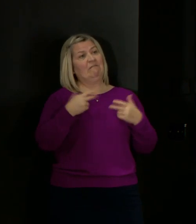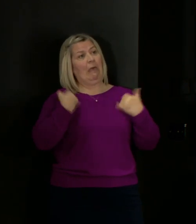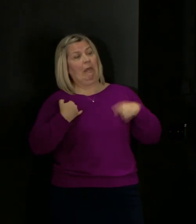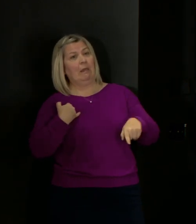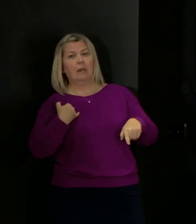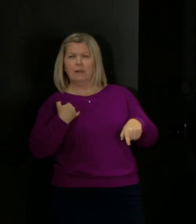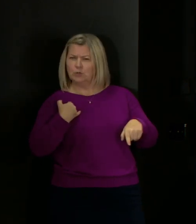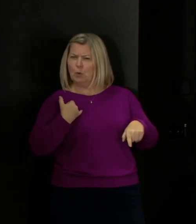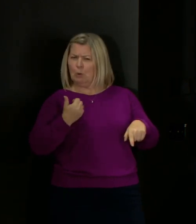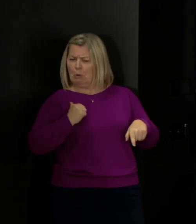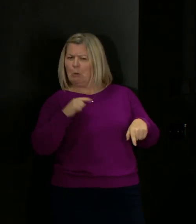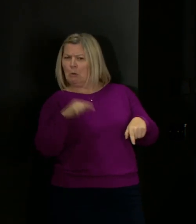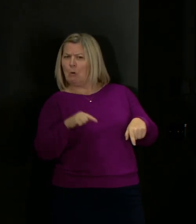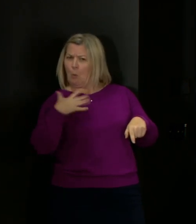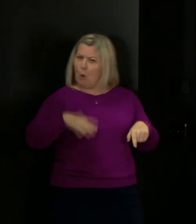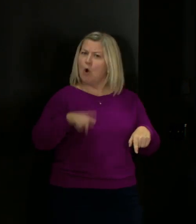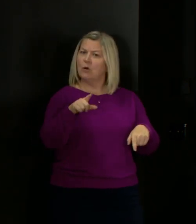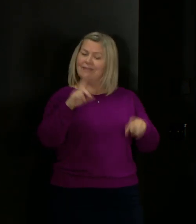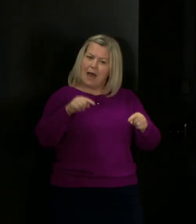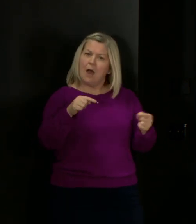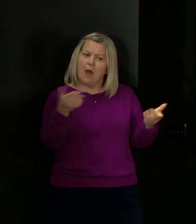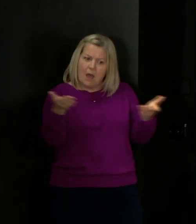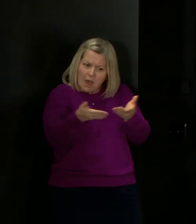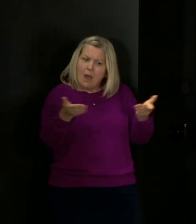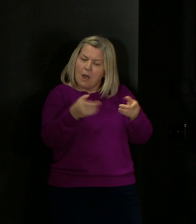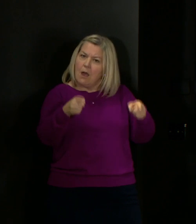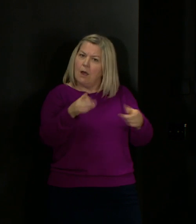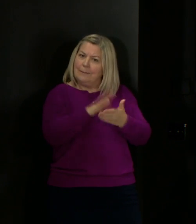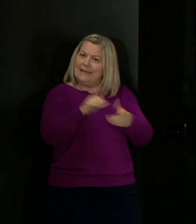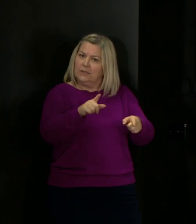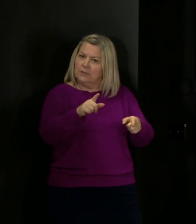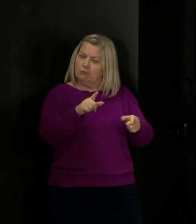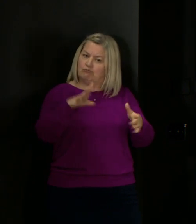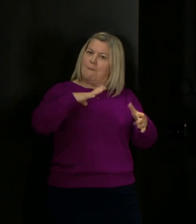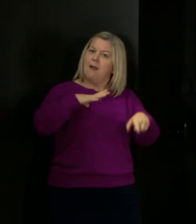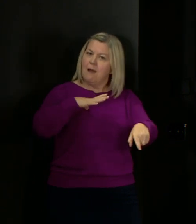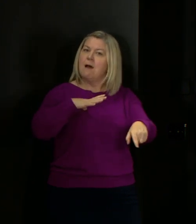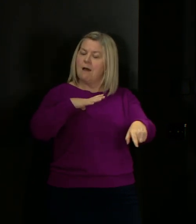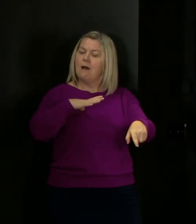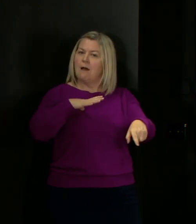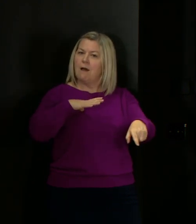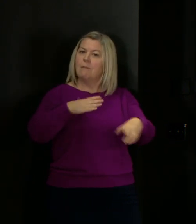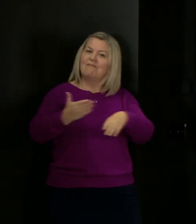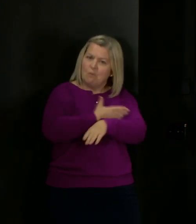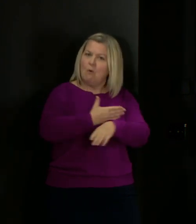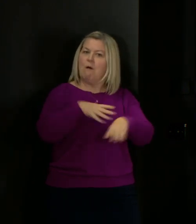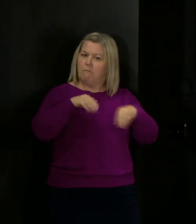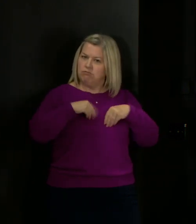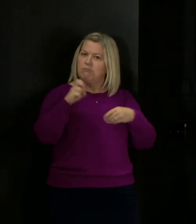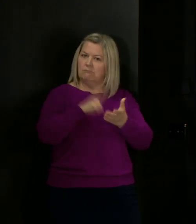conversation, and the expression of what's important to them in their care, that's the important thing. The document that comes out of these conversations